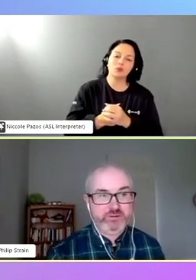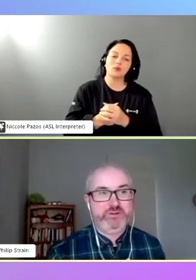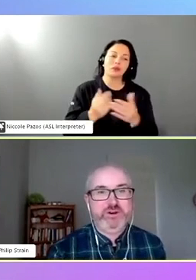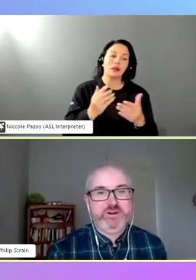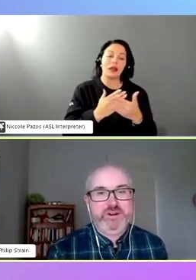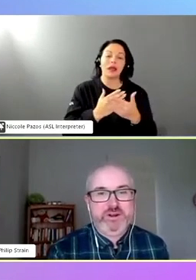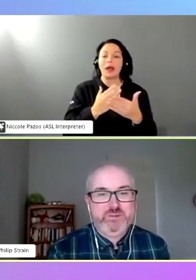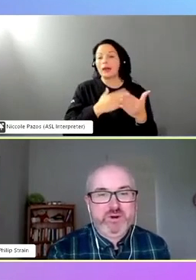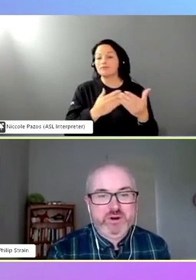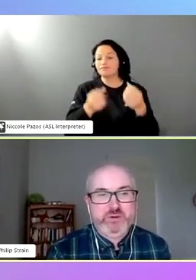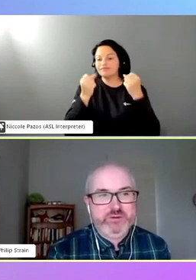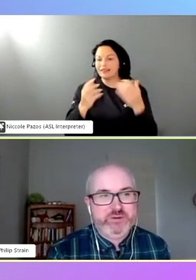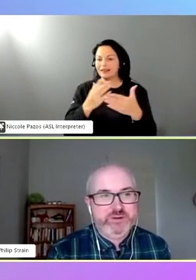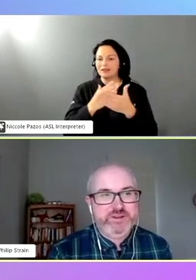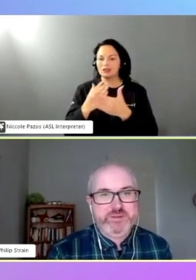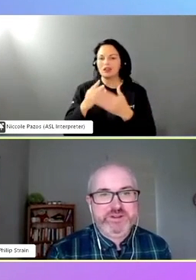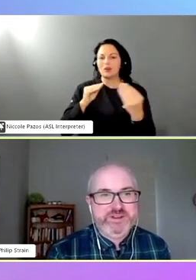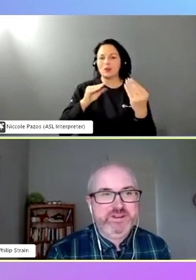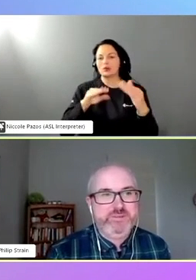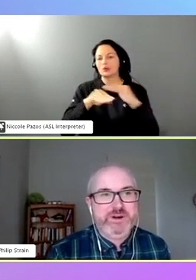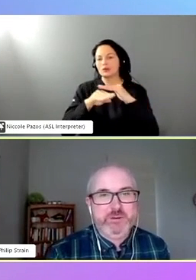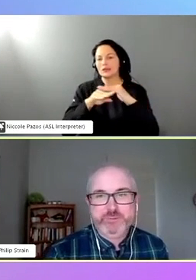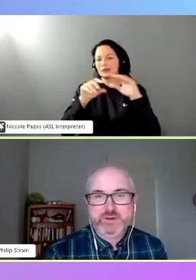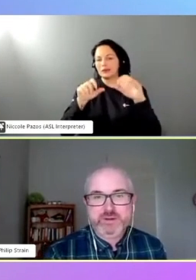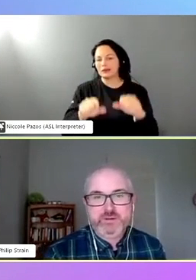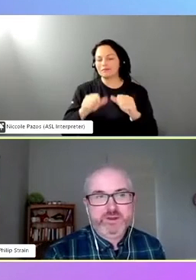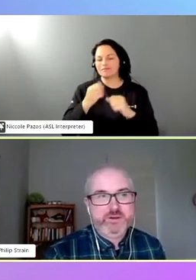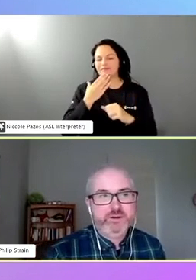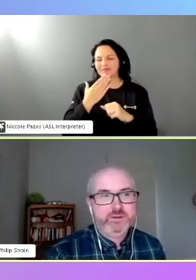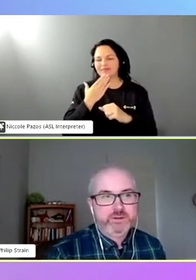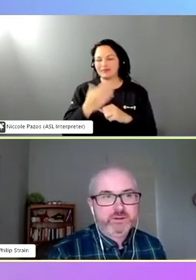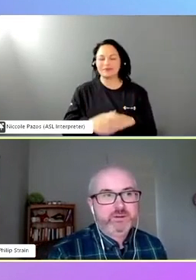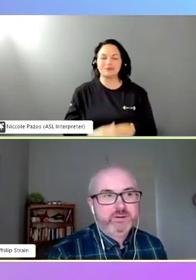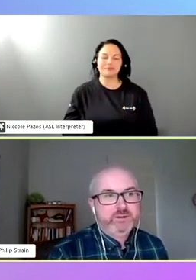Basically every object on the canvas for every object on the canvas we